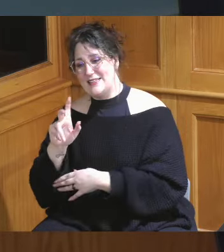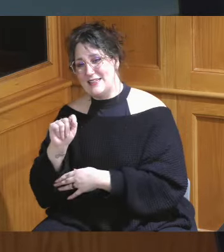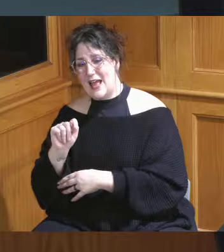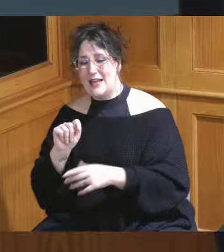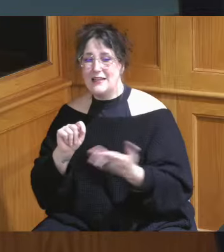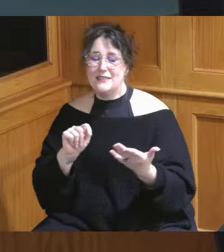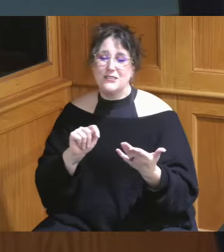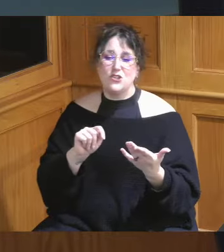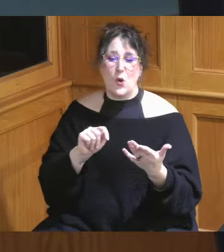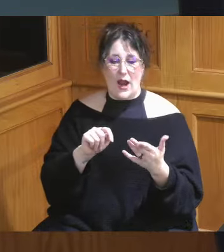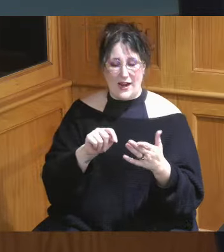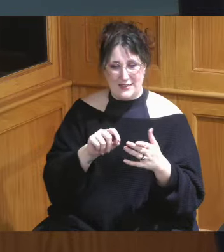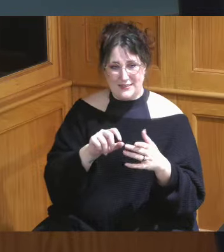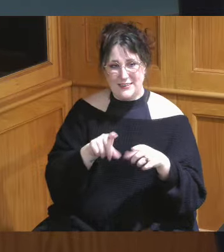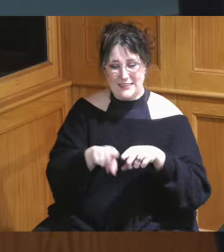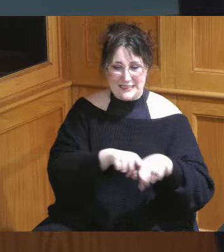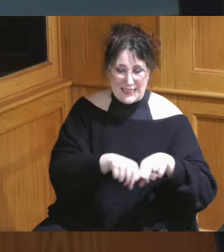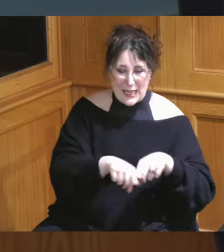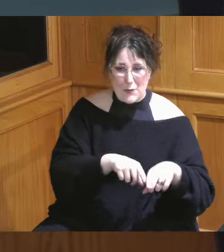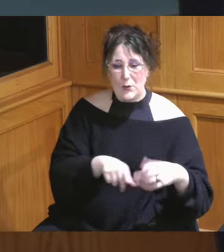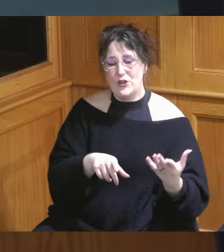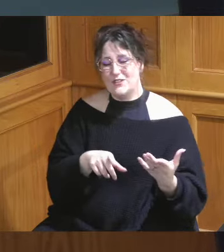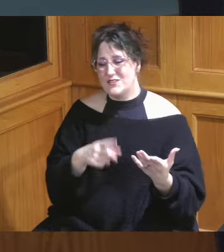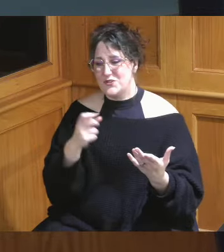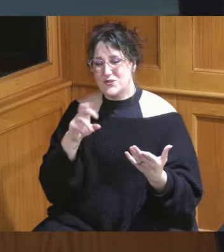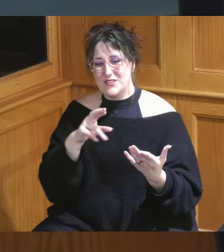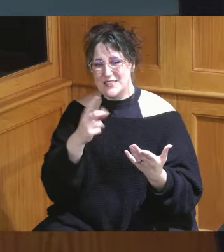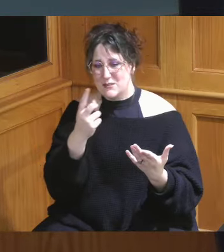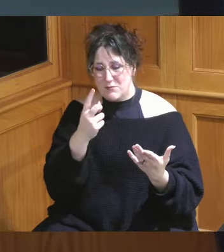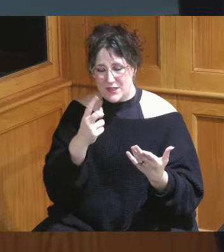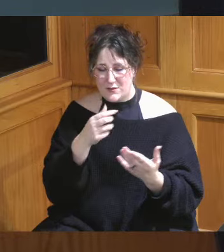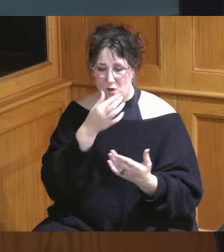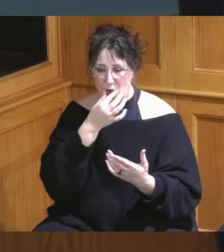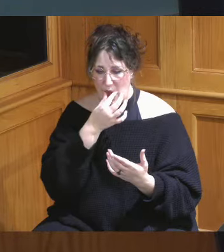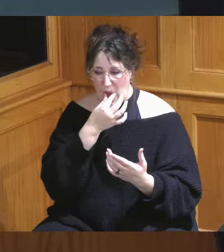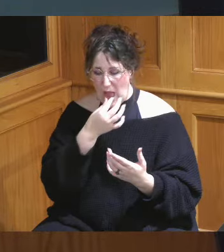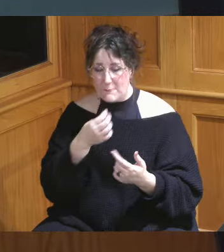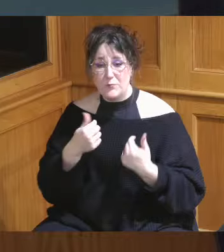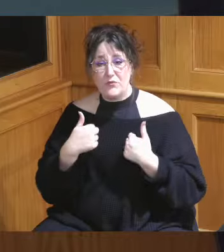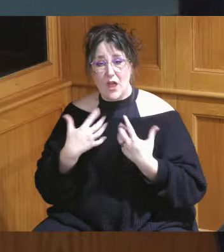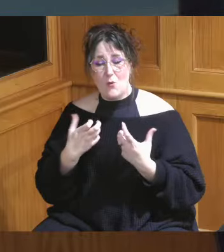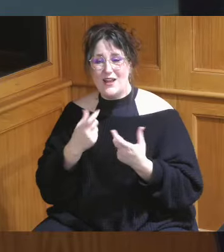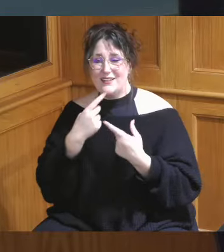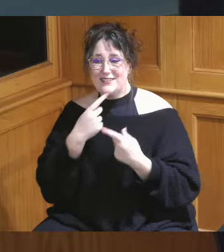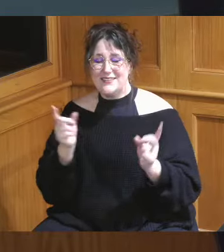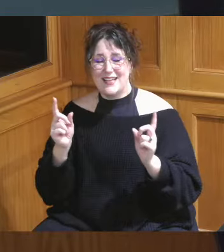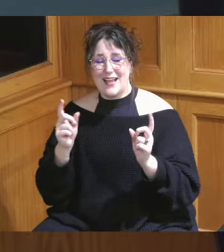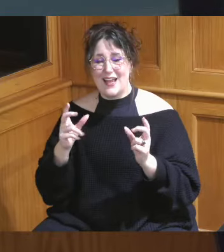to one of the kids in our foster care system. I too wanted to say happy holidays to everyone.